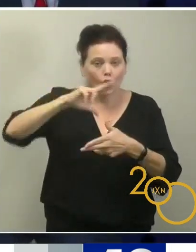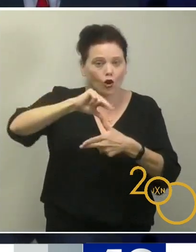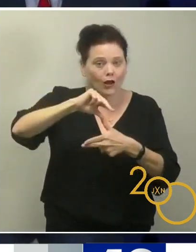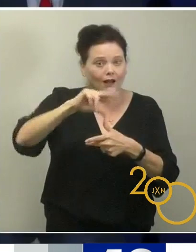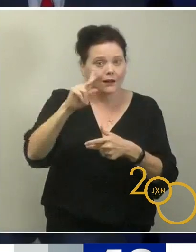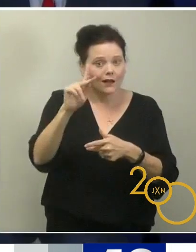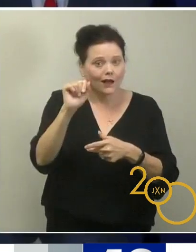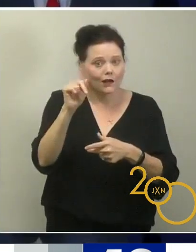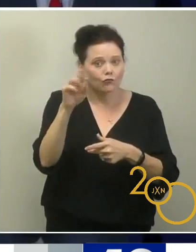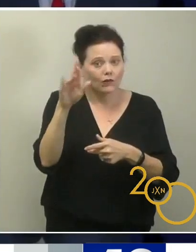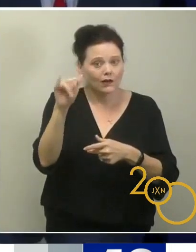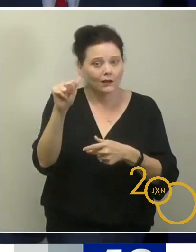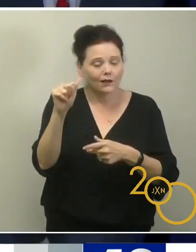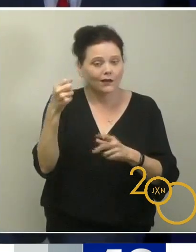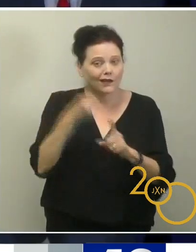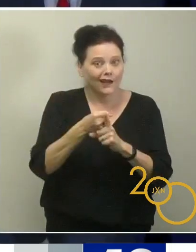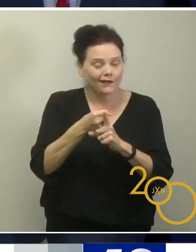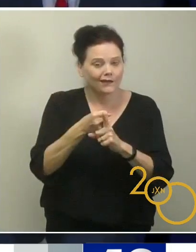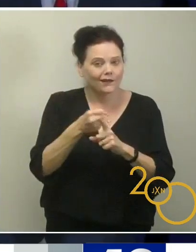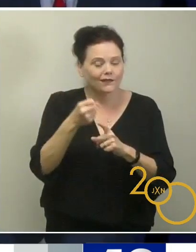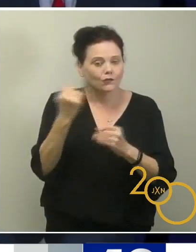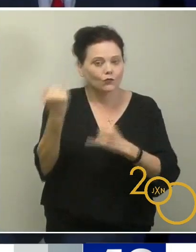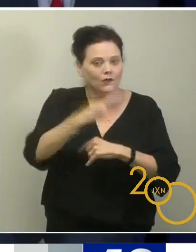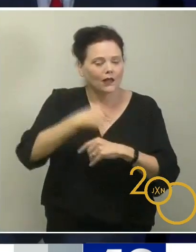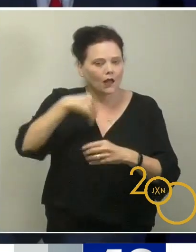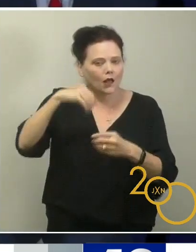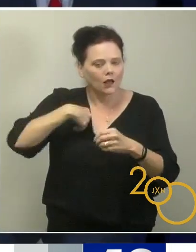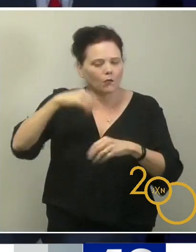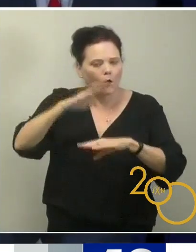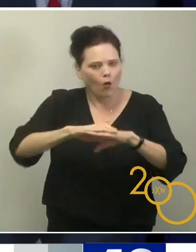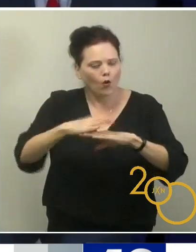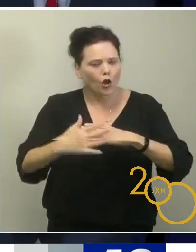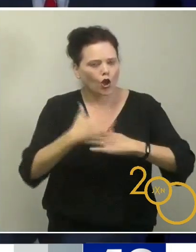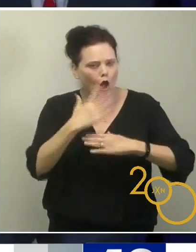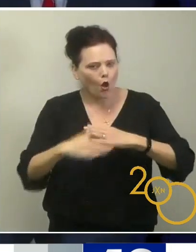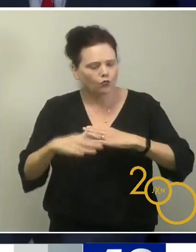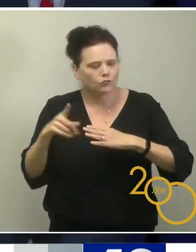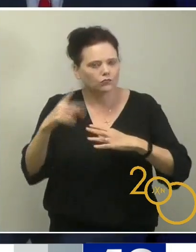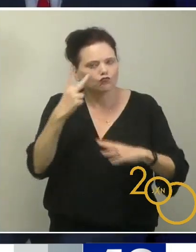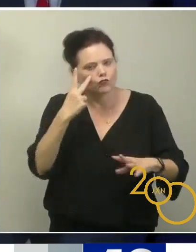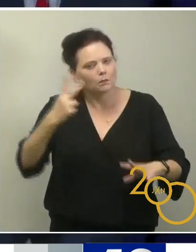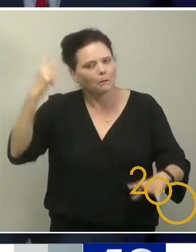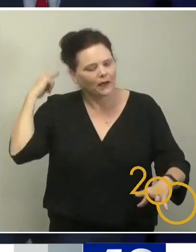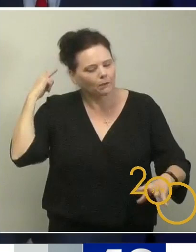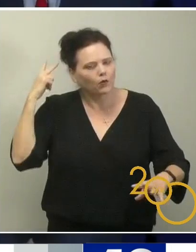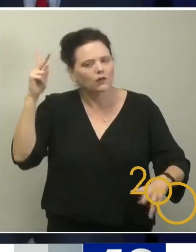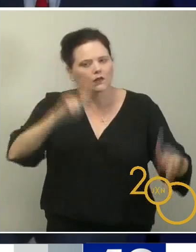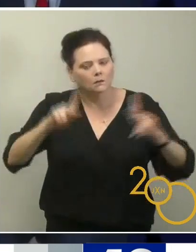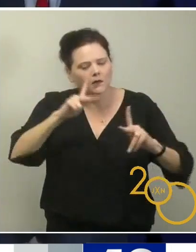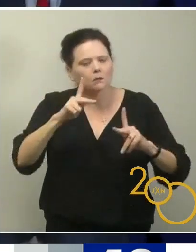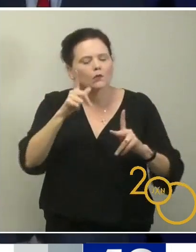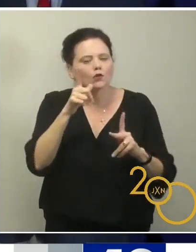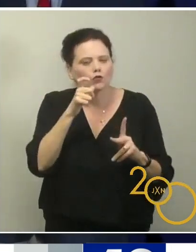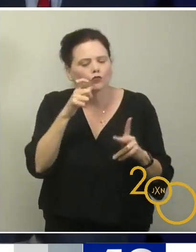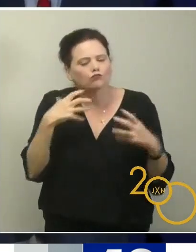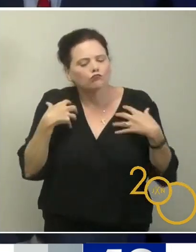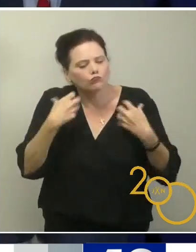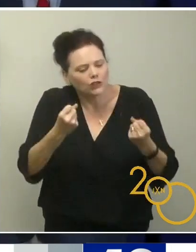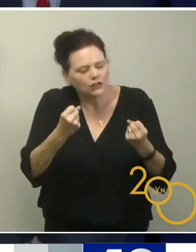TO THE TERMS THAT BE MOVING FORWARD. YOU WILL HAVE NOT HAD A PERSONAL DIALOGUE TOGETHER OR HAVE YOU? THAT'S CORRECT. WE HAVE NOT HAD A PERSONAL DIALOGUE. YOU MAY RECALL TODAY'S AUGUST BETWEEN NINTH. 17 YEARS AGO TODAY HURRICANE KATRINA HIT. I SPENT MOST OF TODAY ON THE